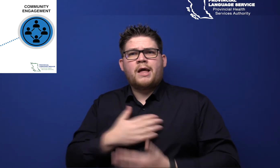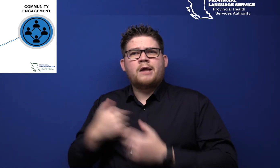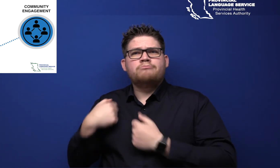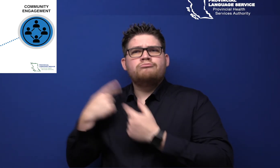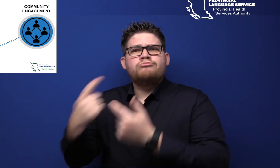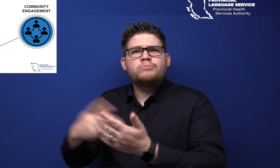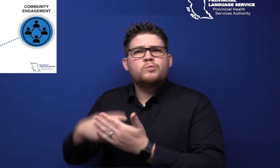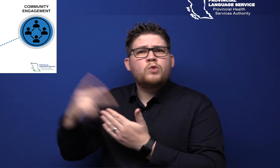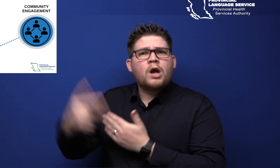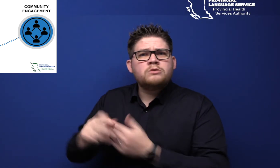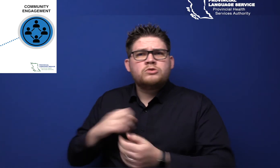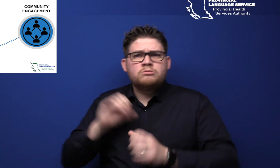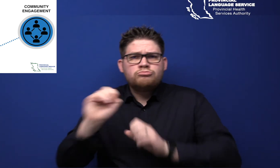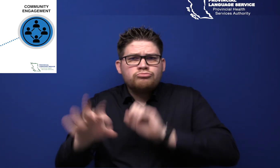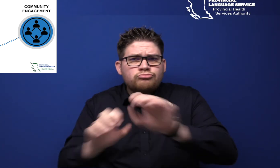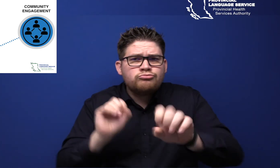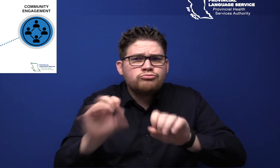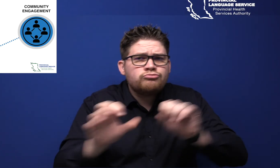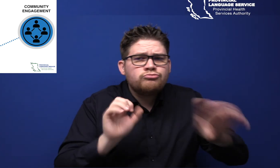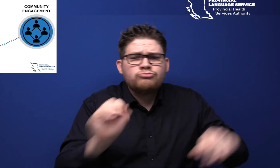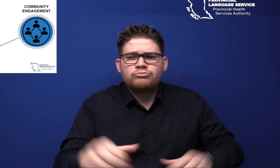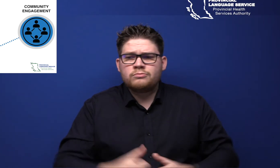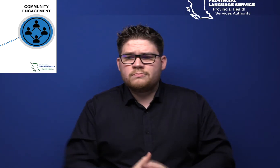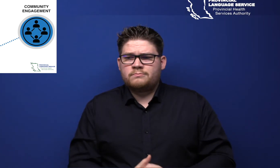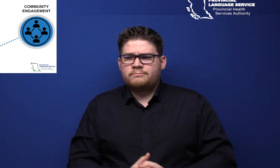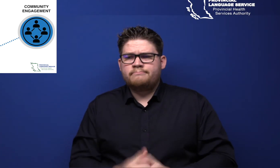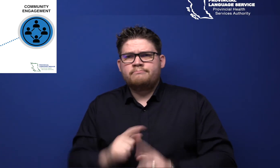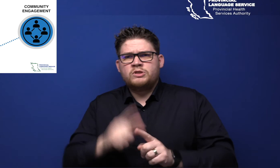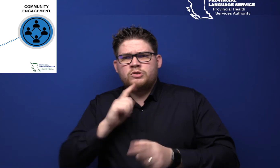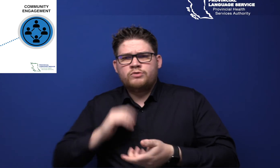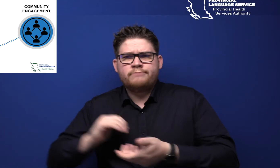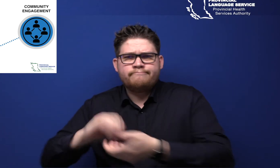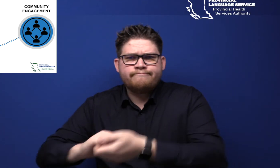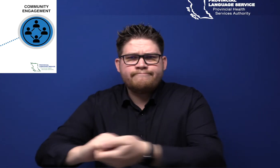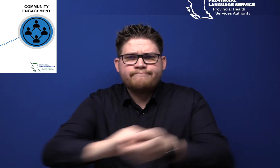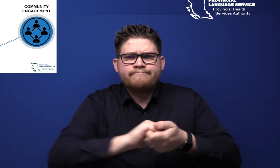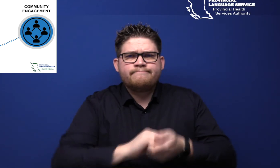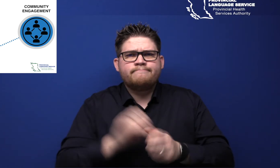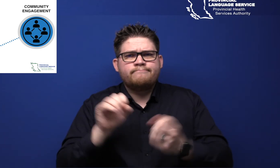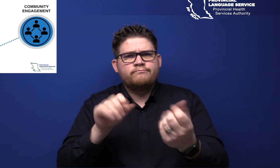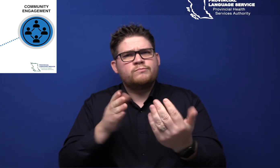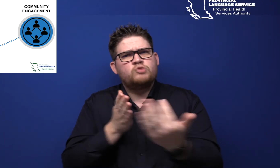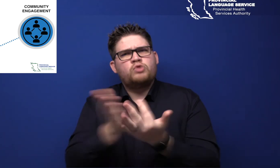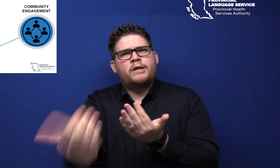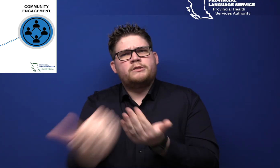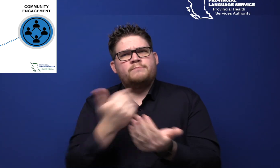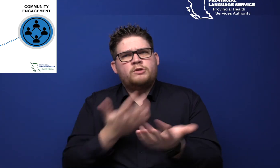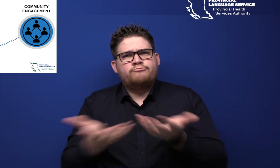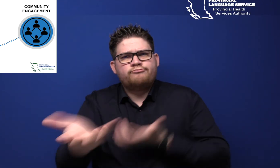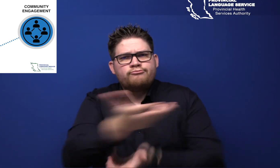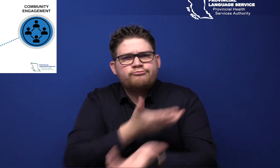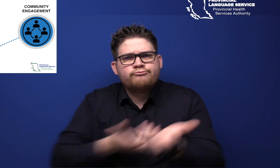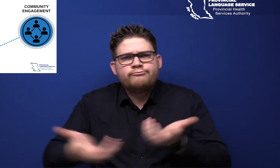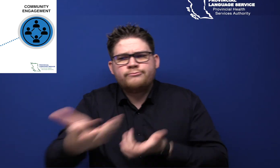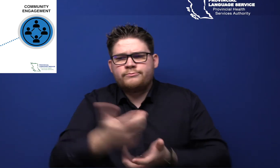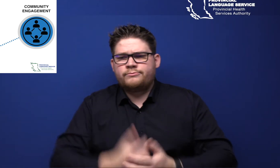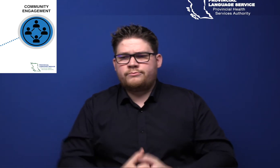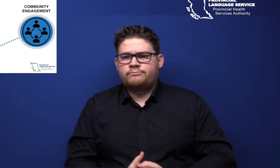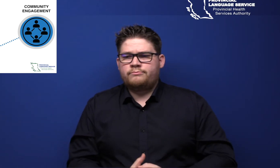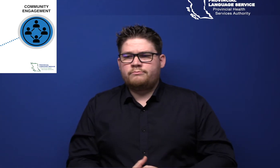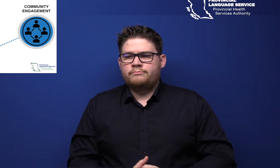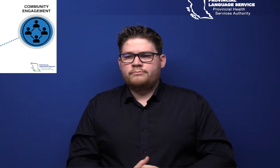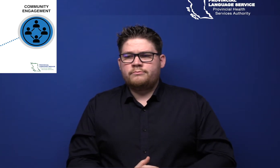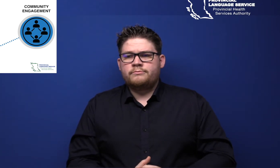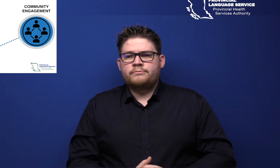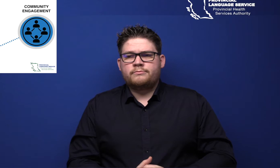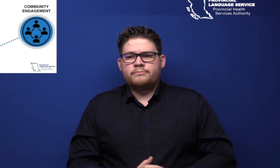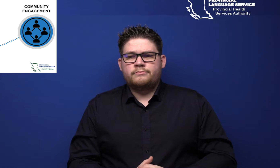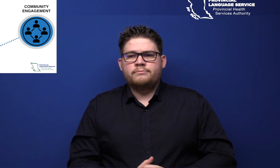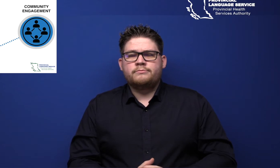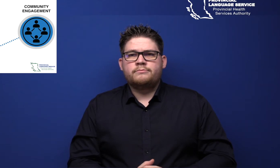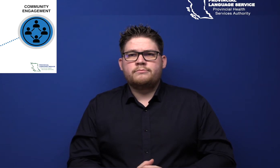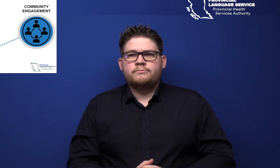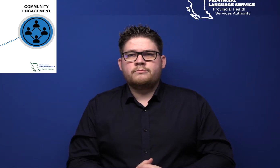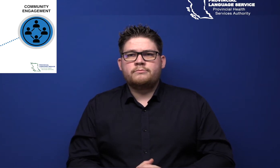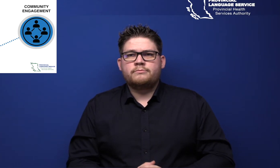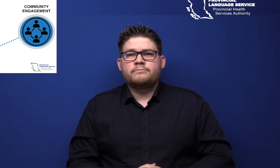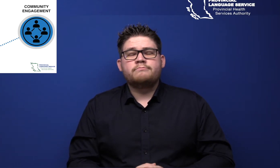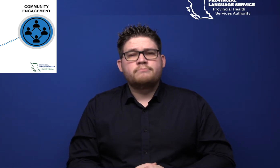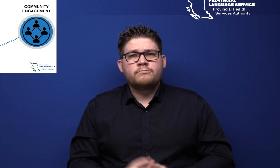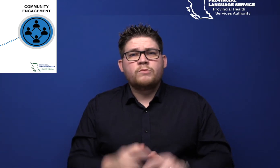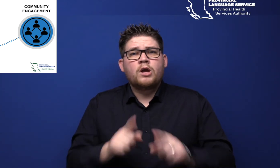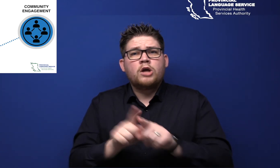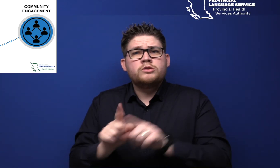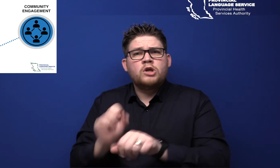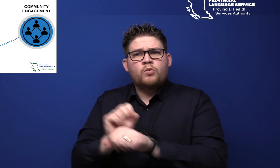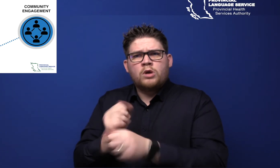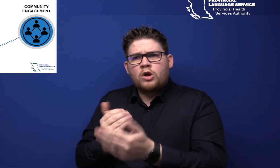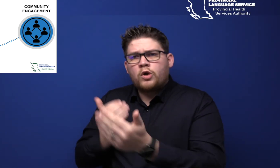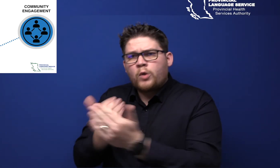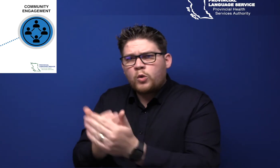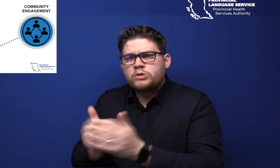AS WELL AS SHARING OUT PROJECTS THAT WE ARE WORKING ON AND HAVE BEEN COMPLETED. THE GOAL IS TO BE FULLY TRANSPARENT IN THE WORK THAT WE DO.